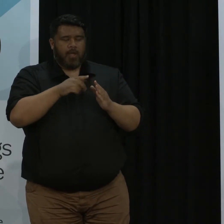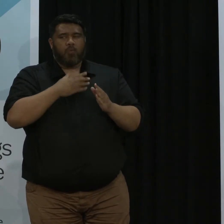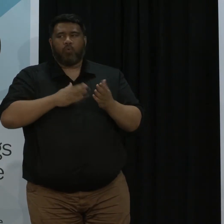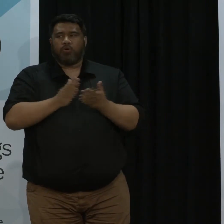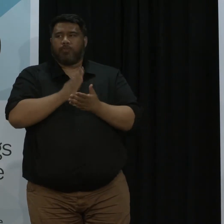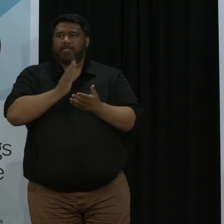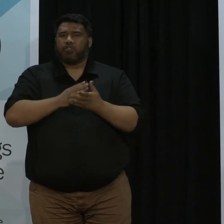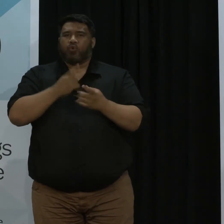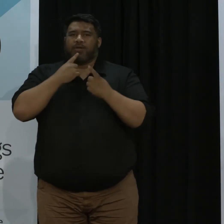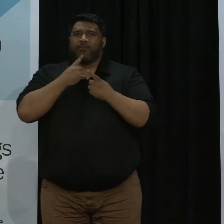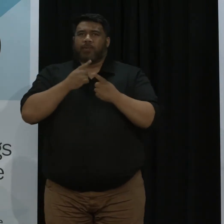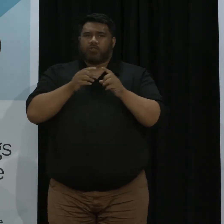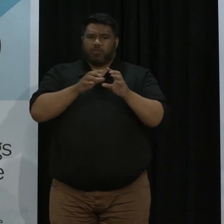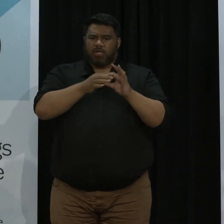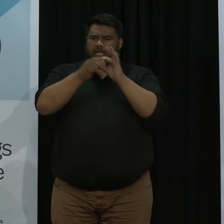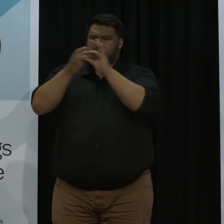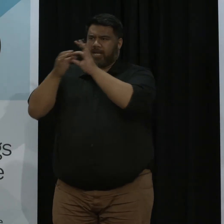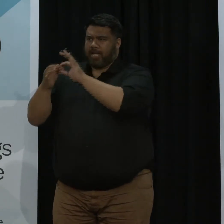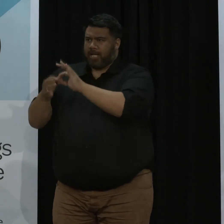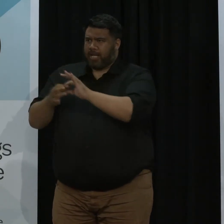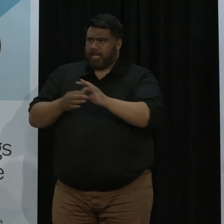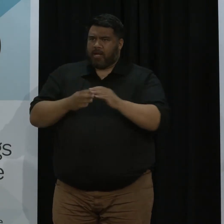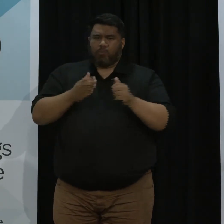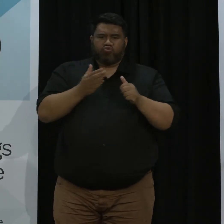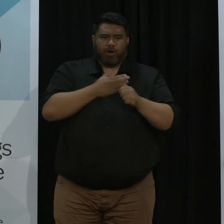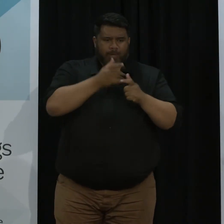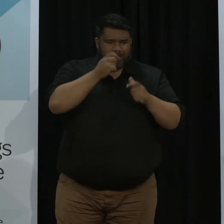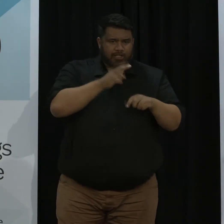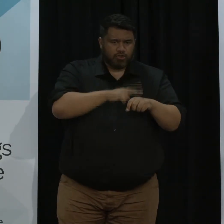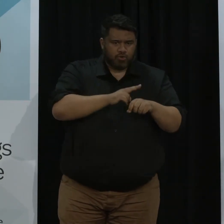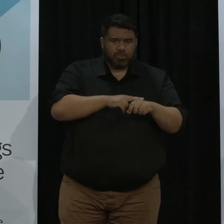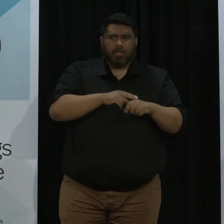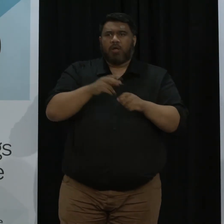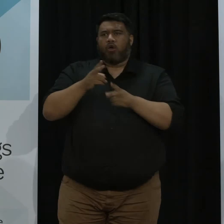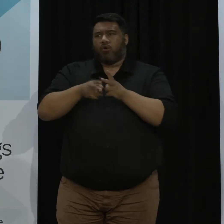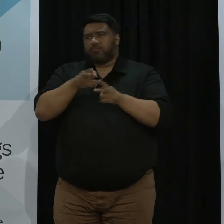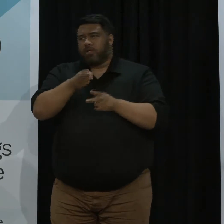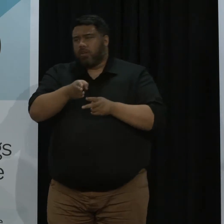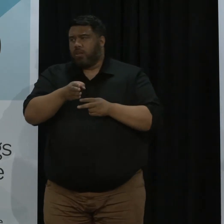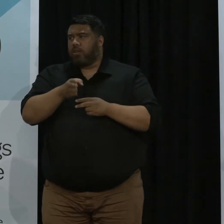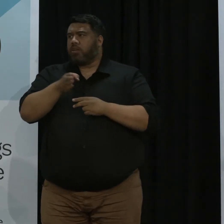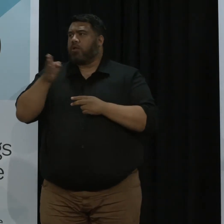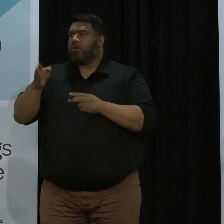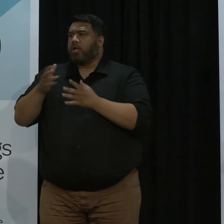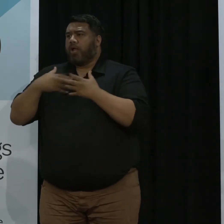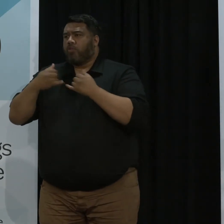managed isolation in the home setting or isolation at home is